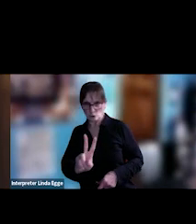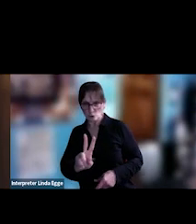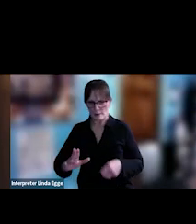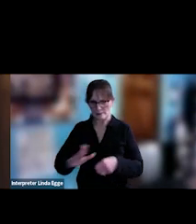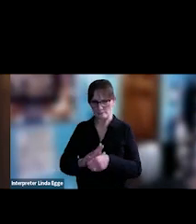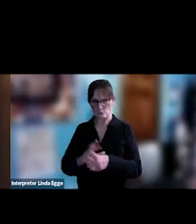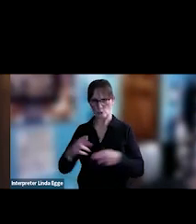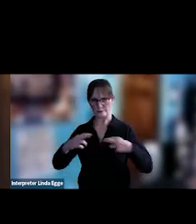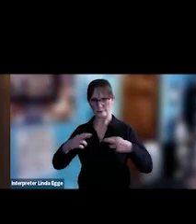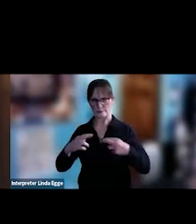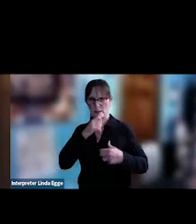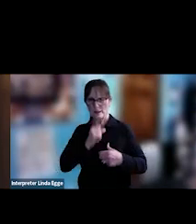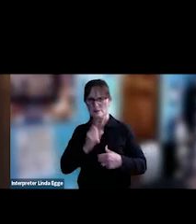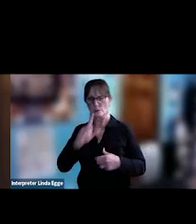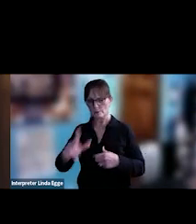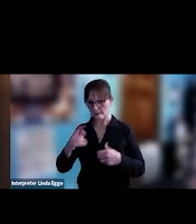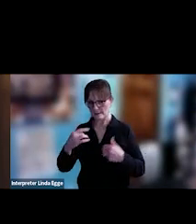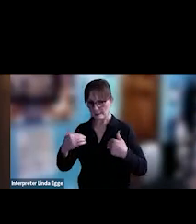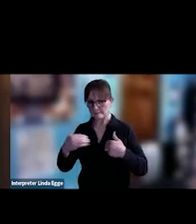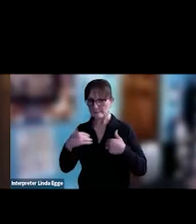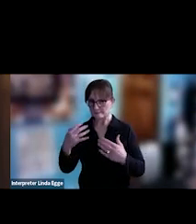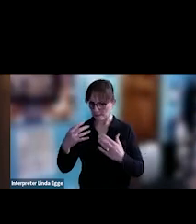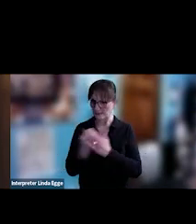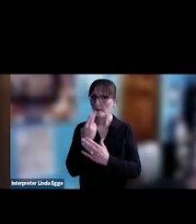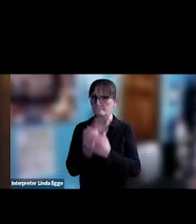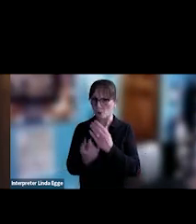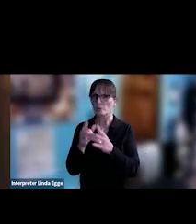where they are eligible for both at the same time,